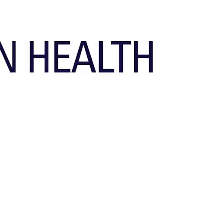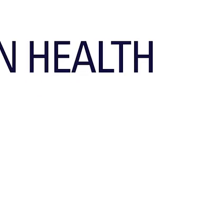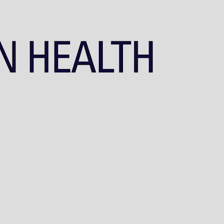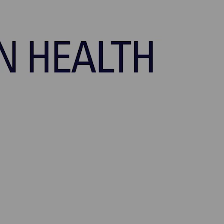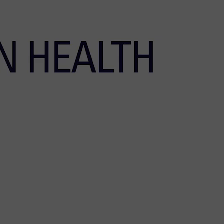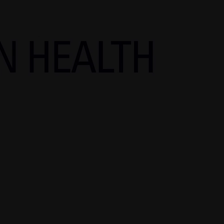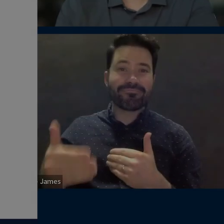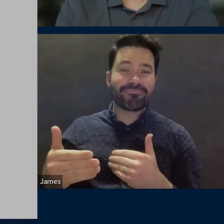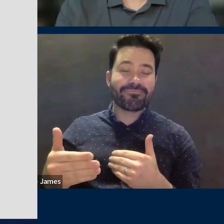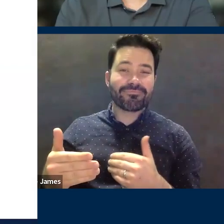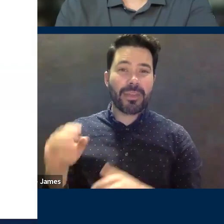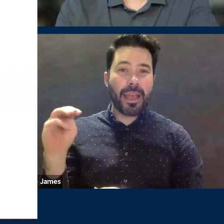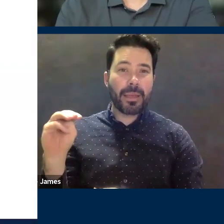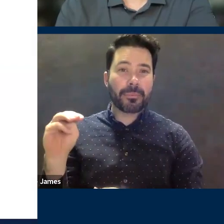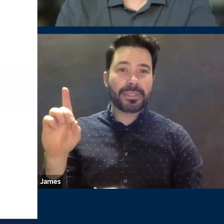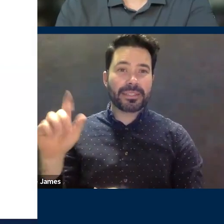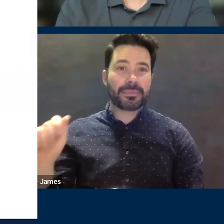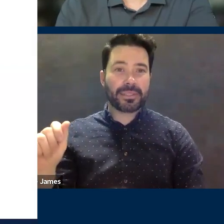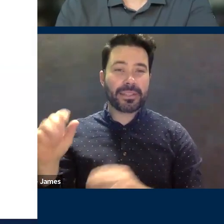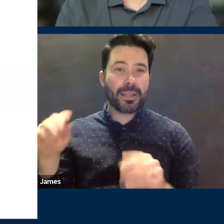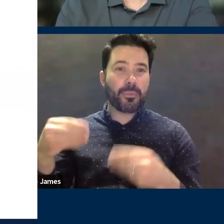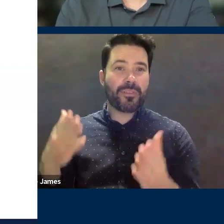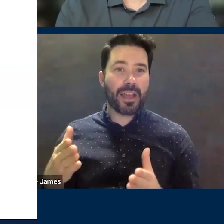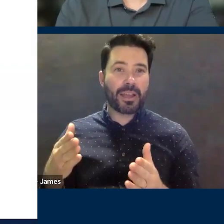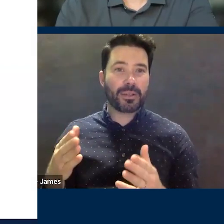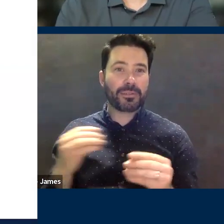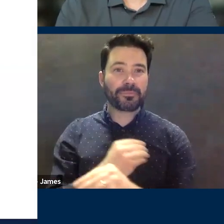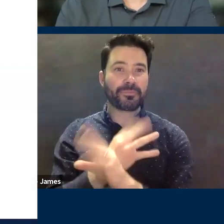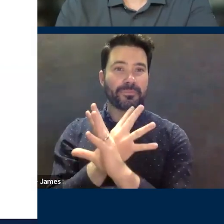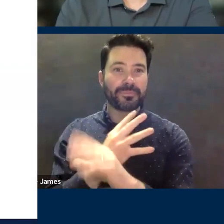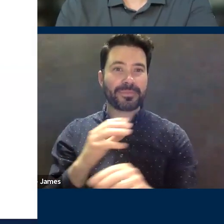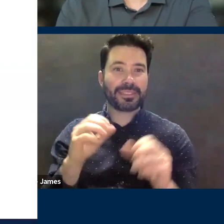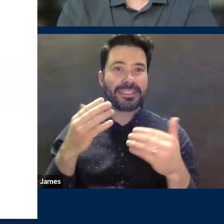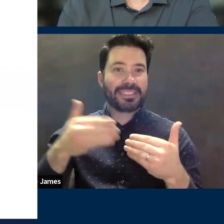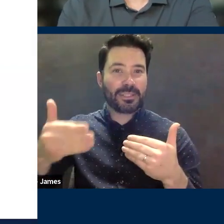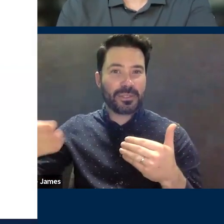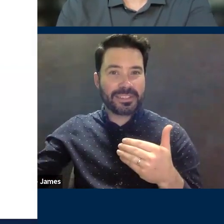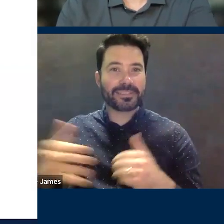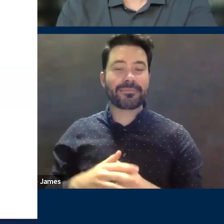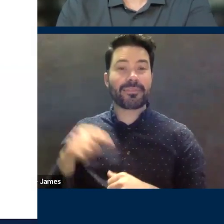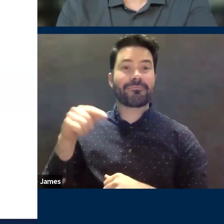MDisability Provided Webinar series. So this topic is going to be our medical education accessibility